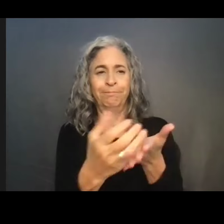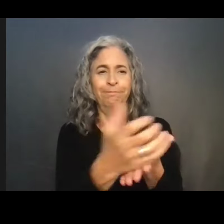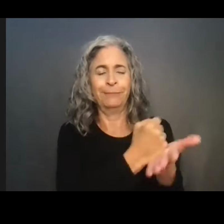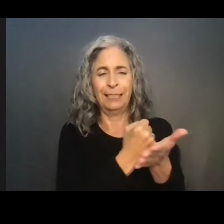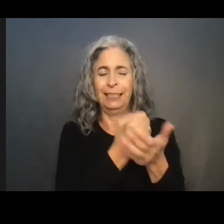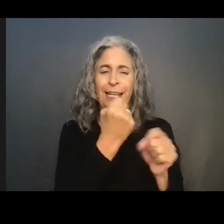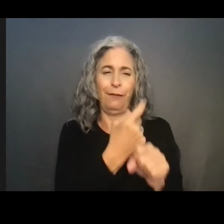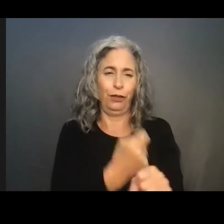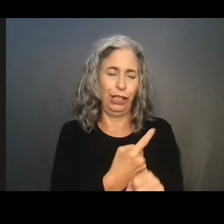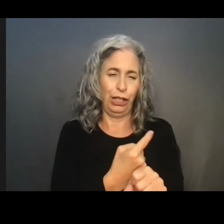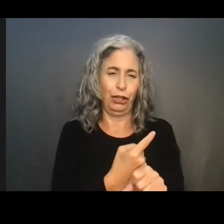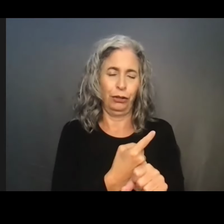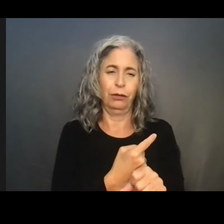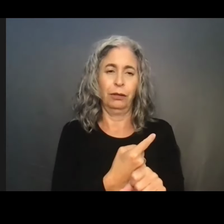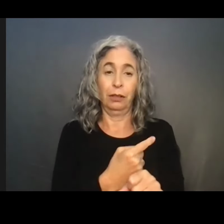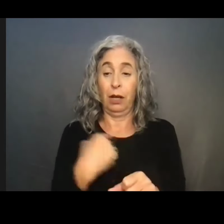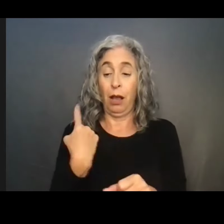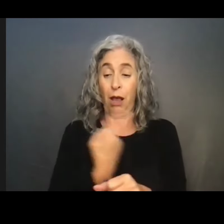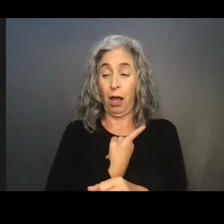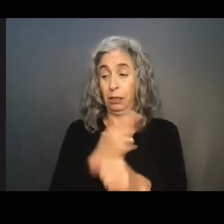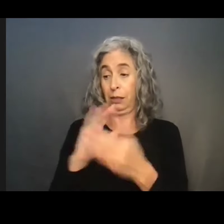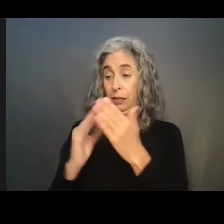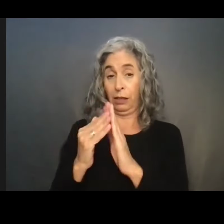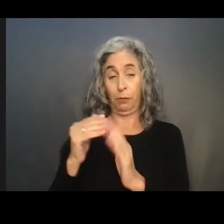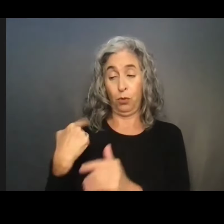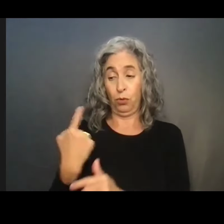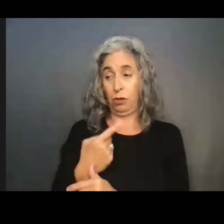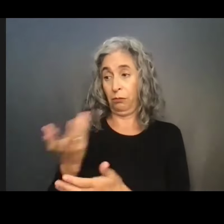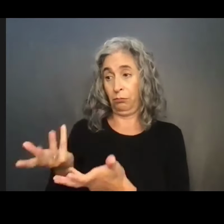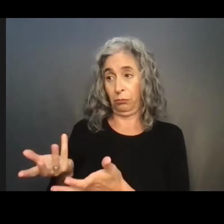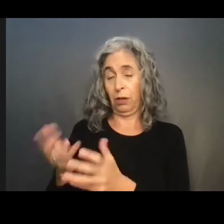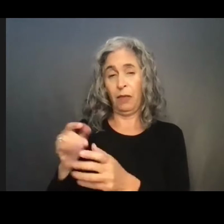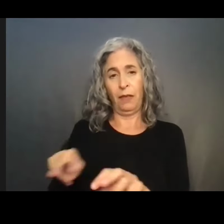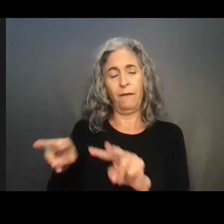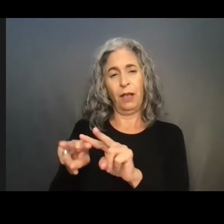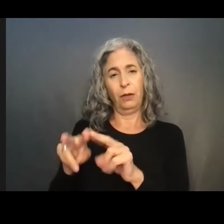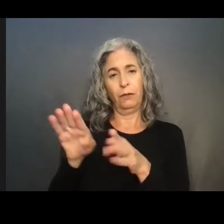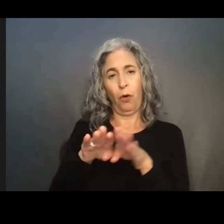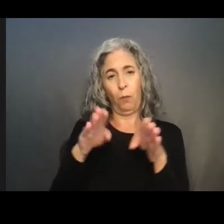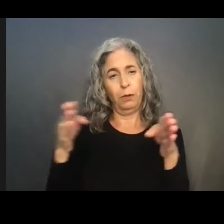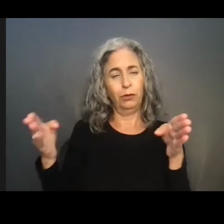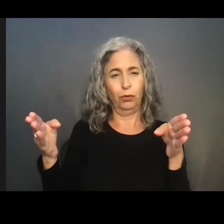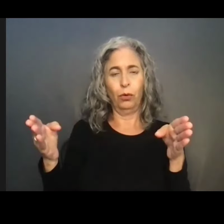So for us as a community, it's -- I think the values of open source software